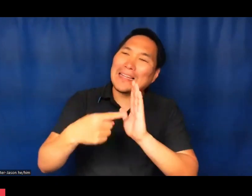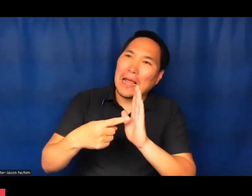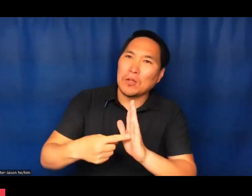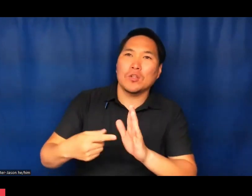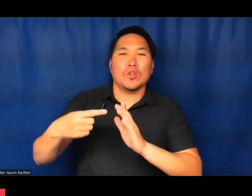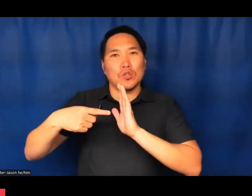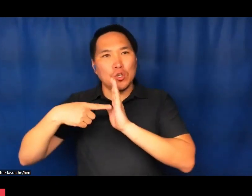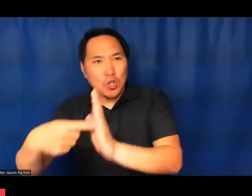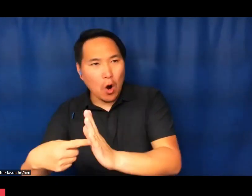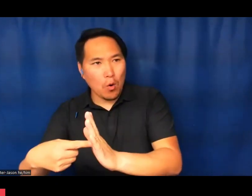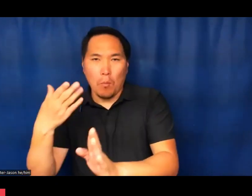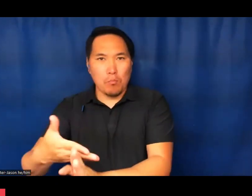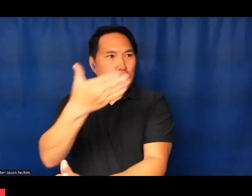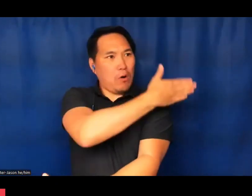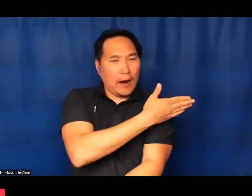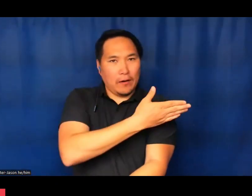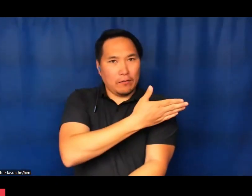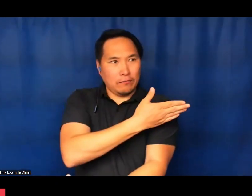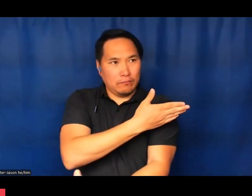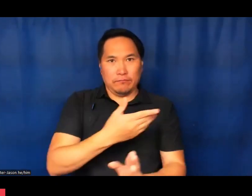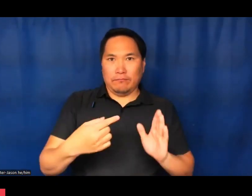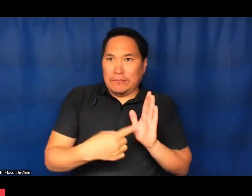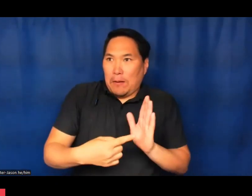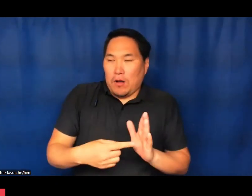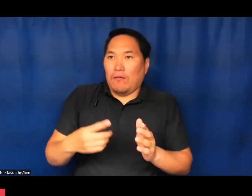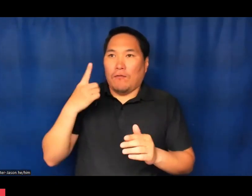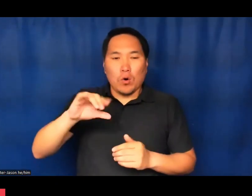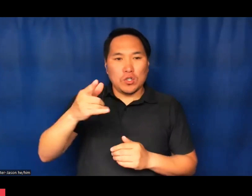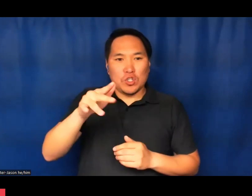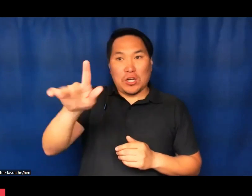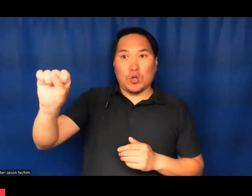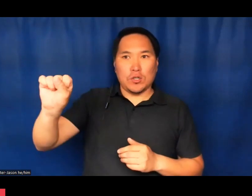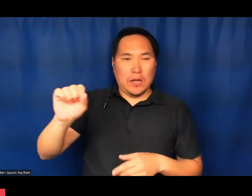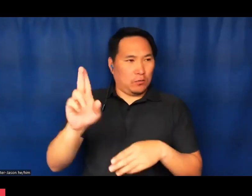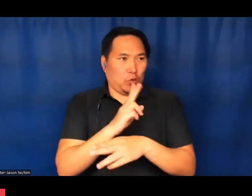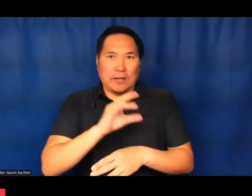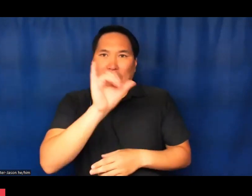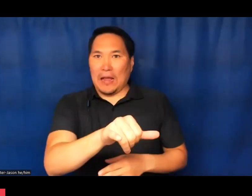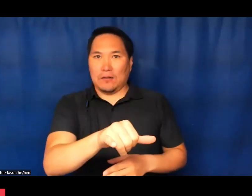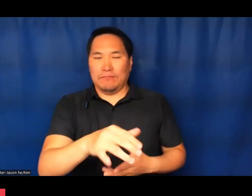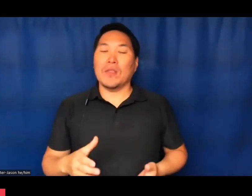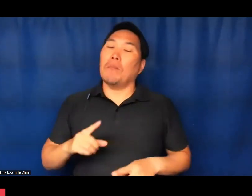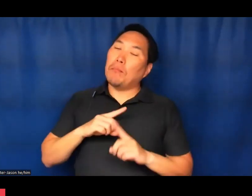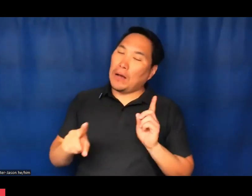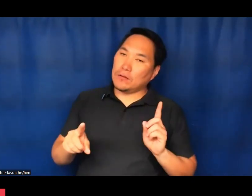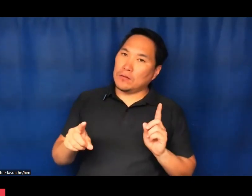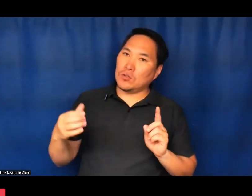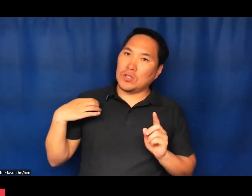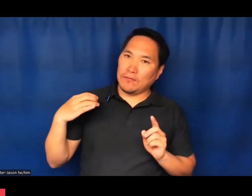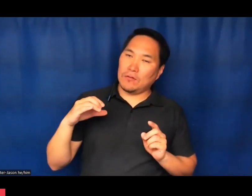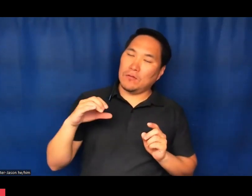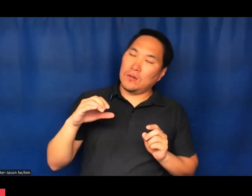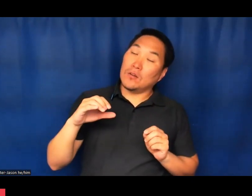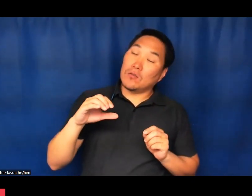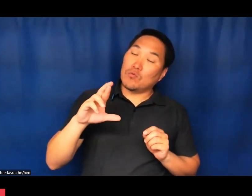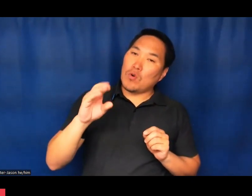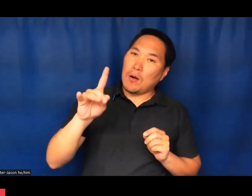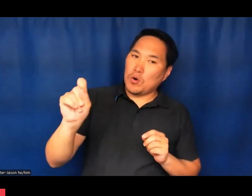of the jingles factor to vote dilution claim Chief Justice Roberts also signaled the Section